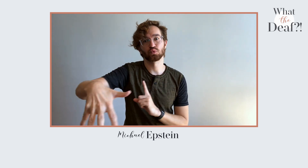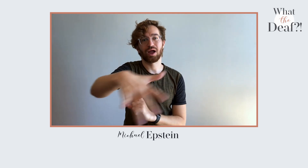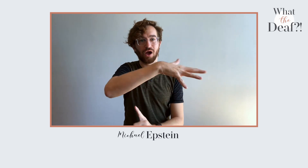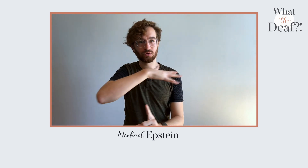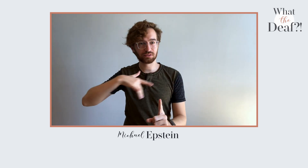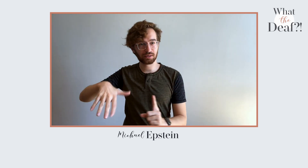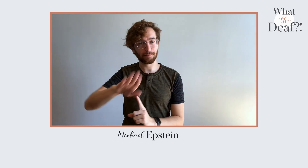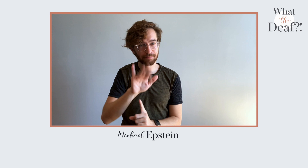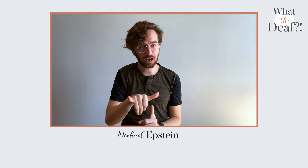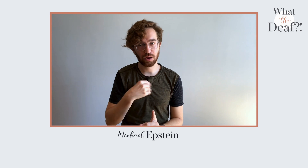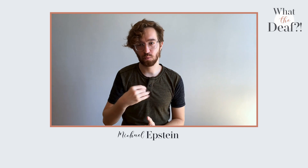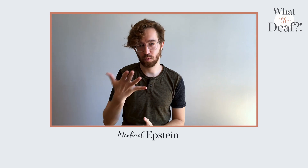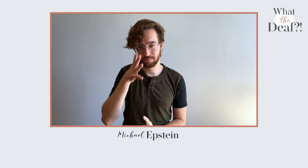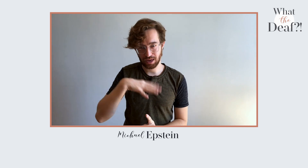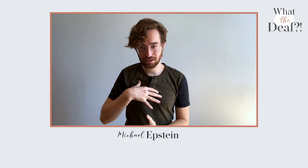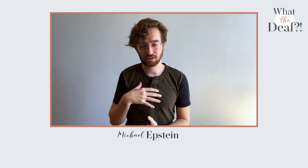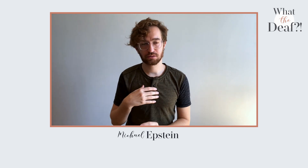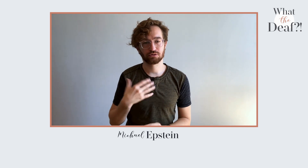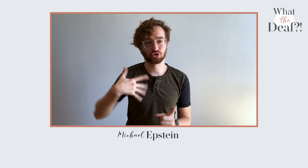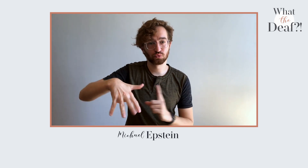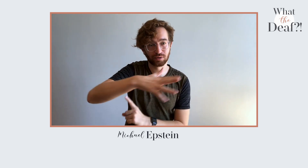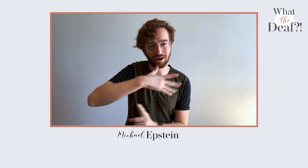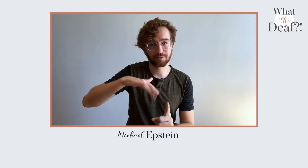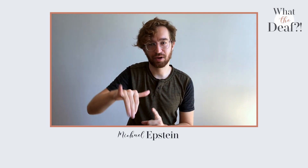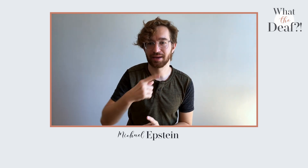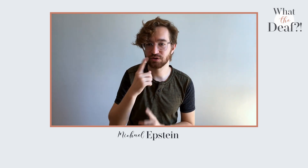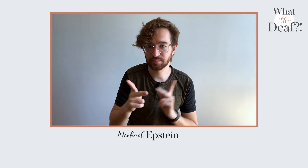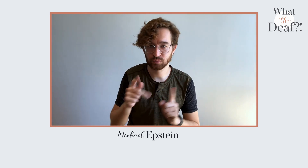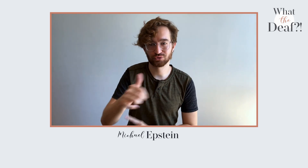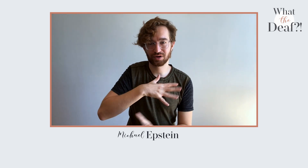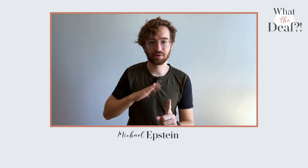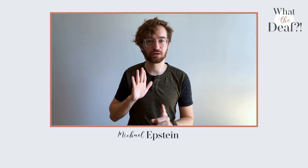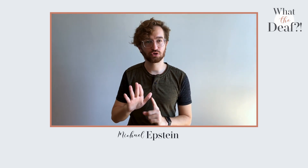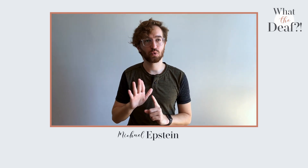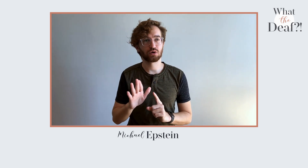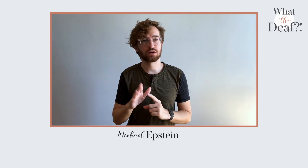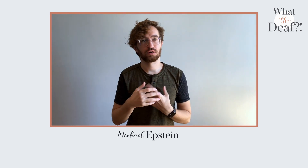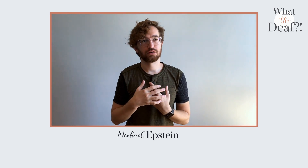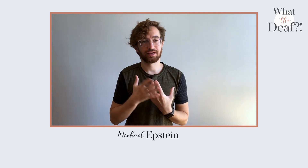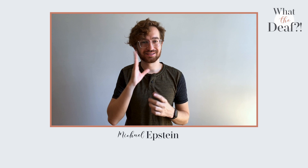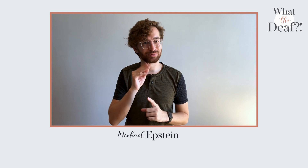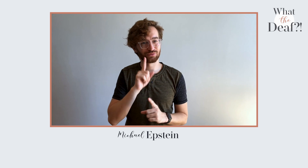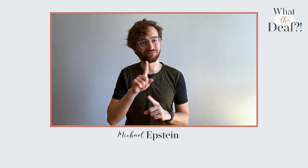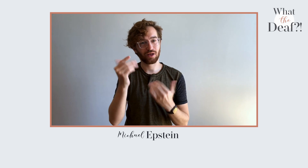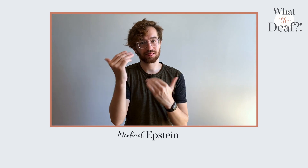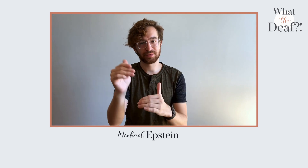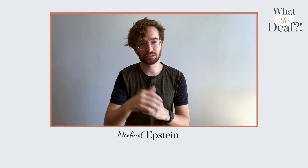However if you're surrounded by white men, if you're surrounded by hearing people, then your own experience that you bring to the table